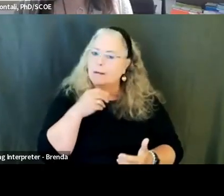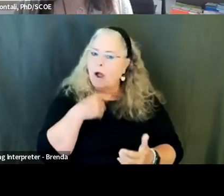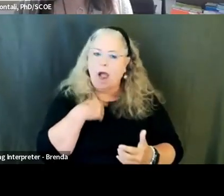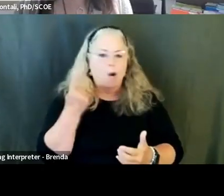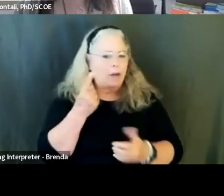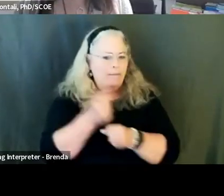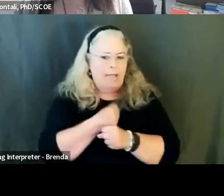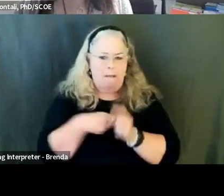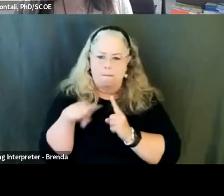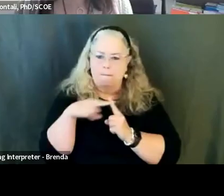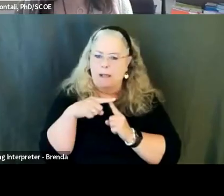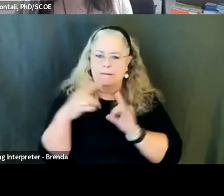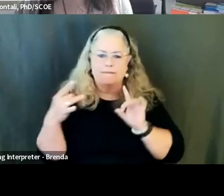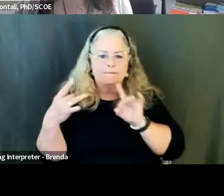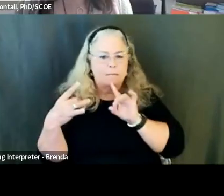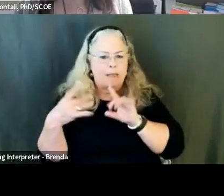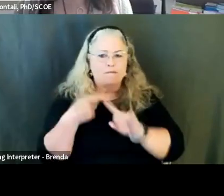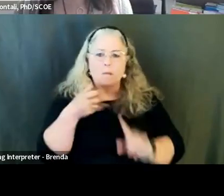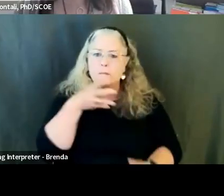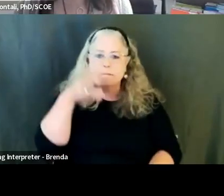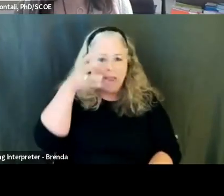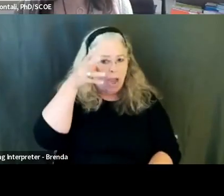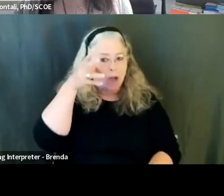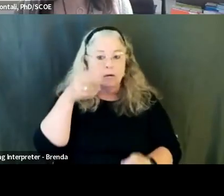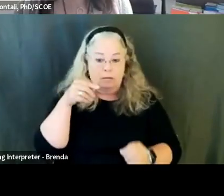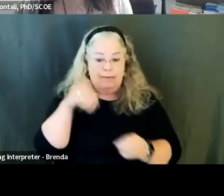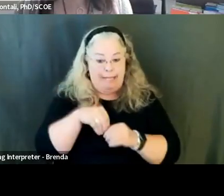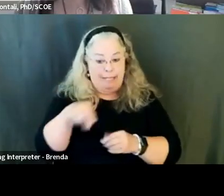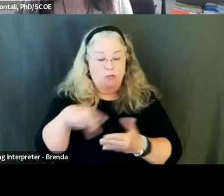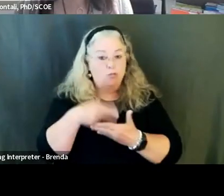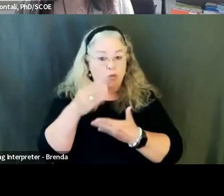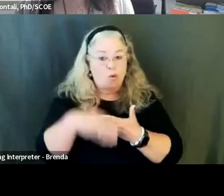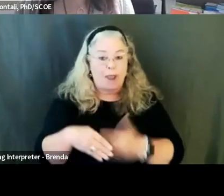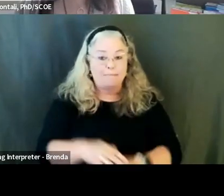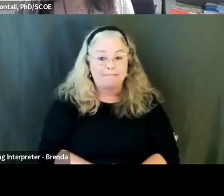positive feedback from parents in this program. Lillie Moffett: That’s awesome. All right